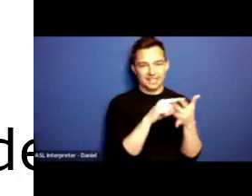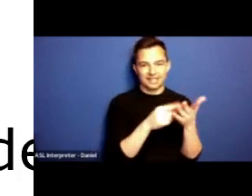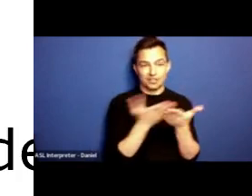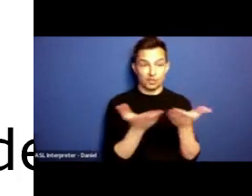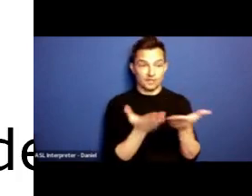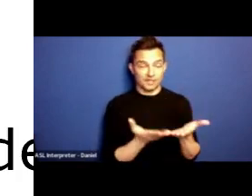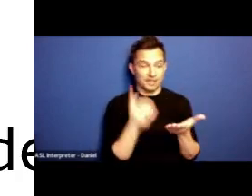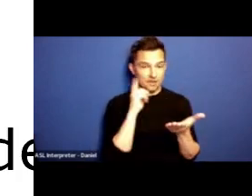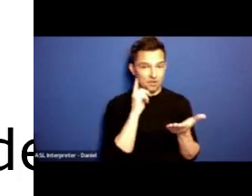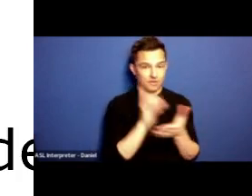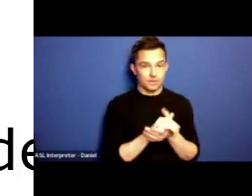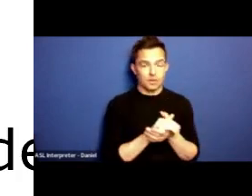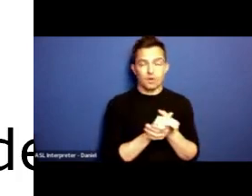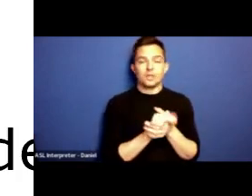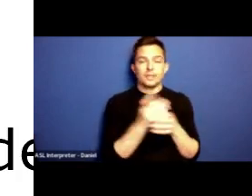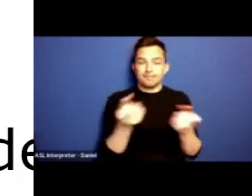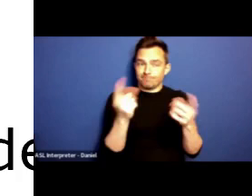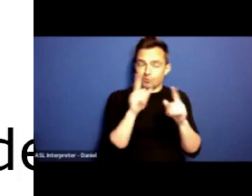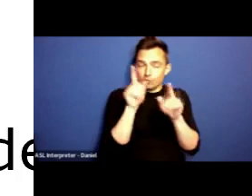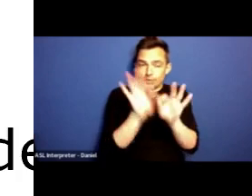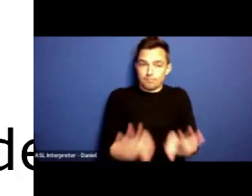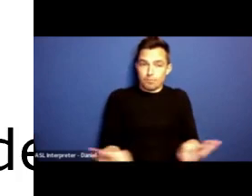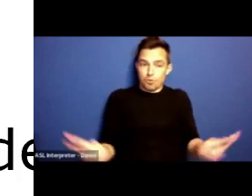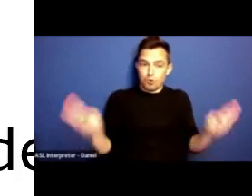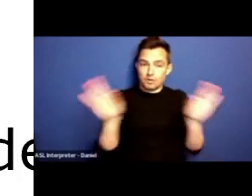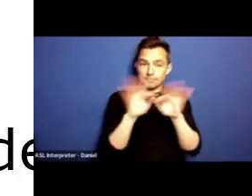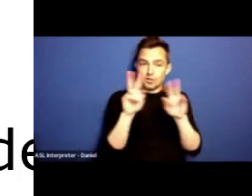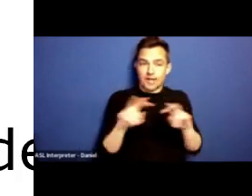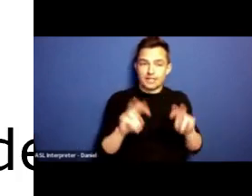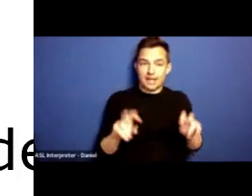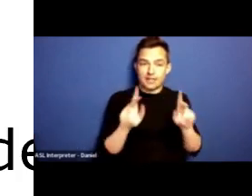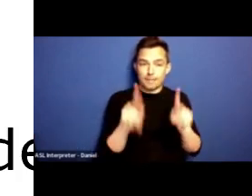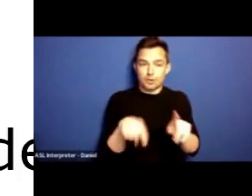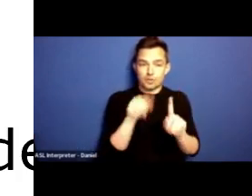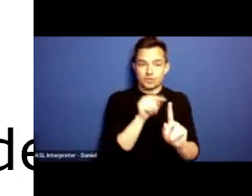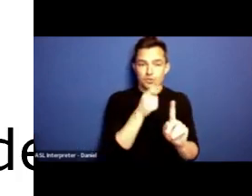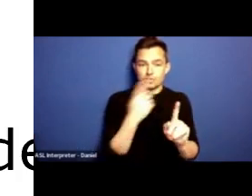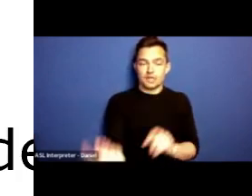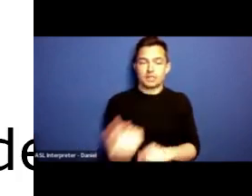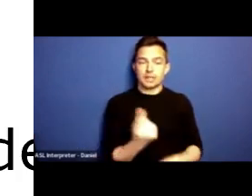Right. So it's really important to analyze the person that's coming towards you the